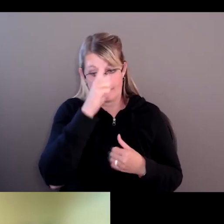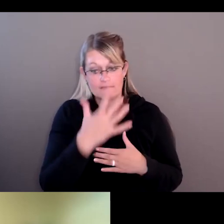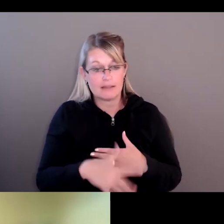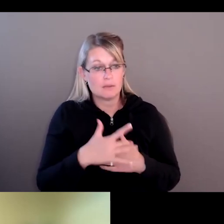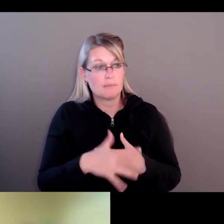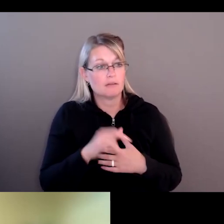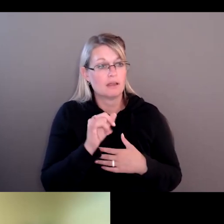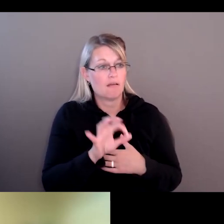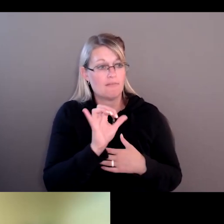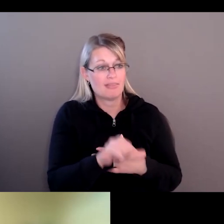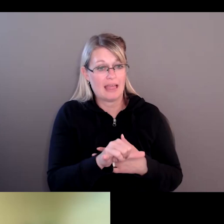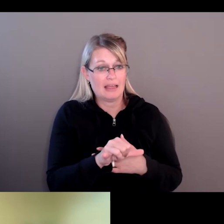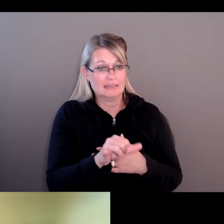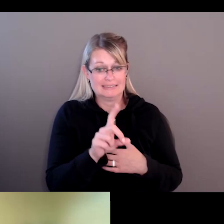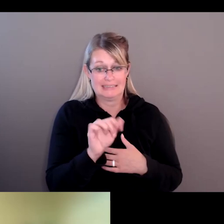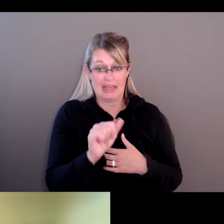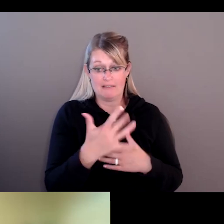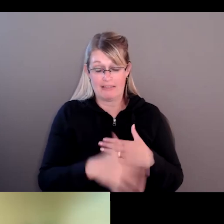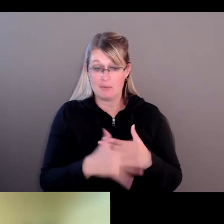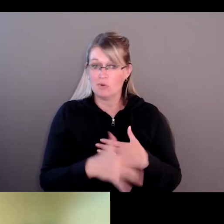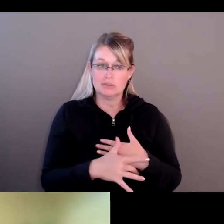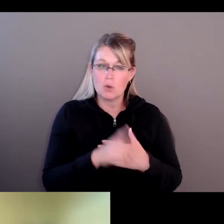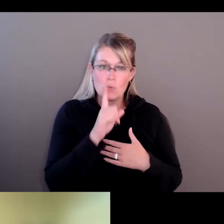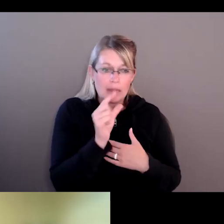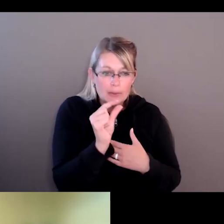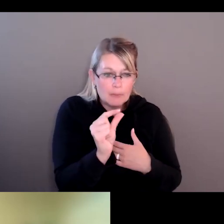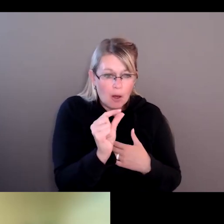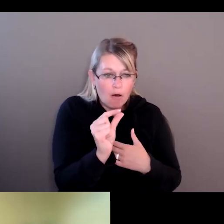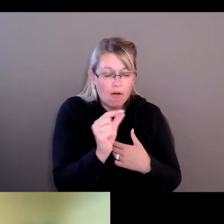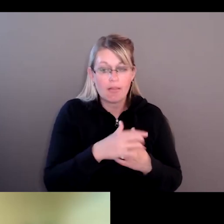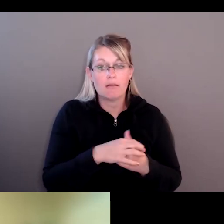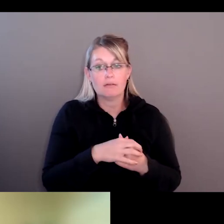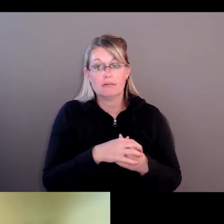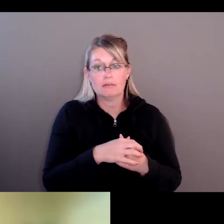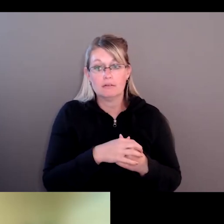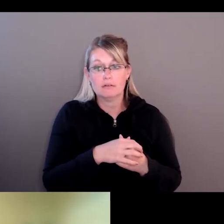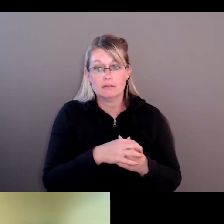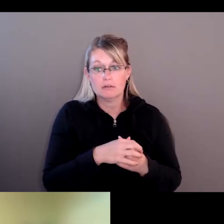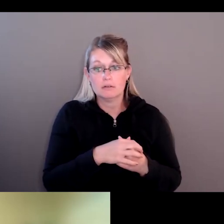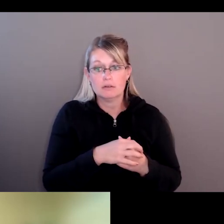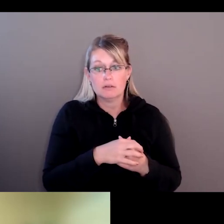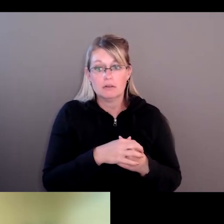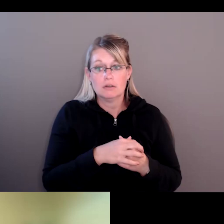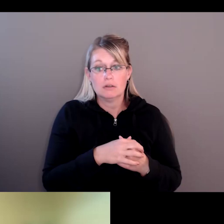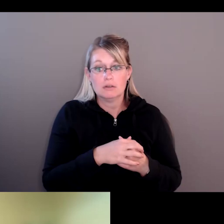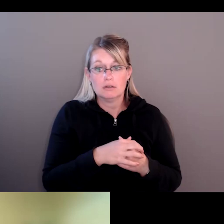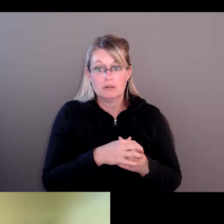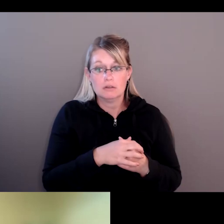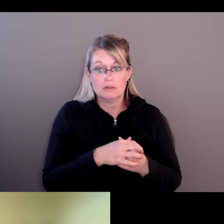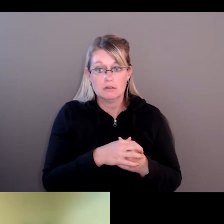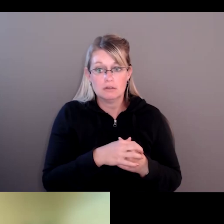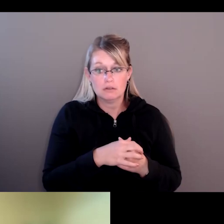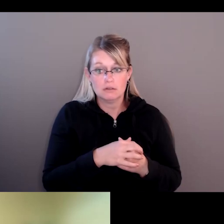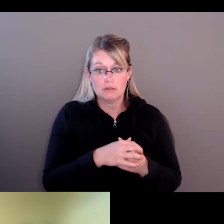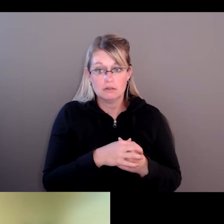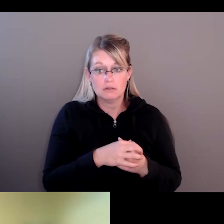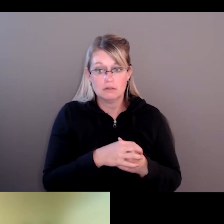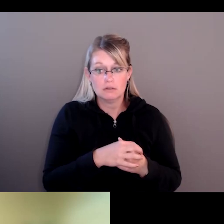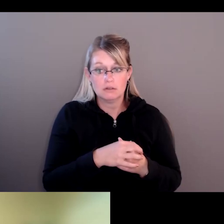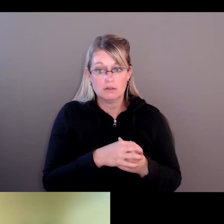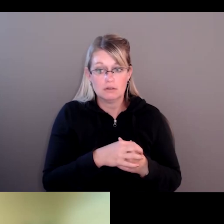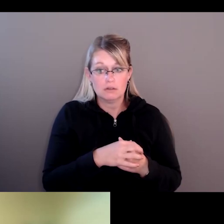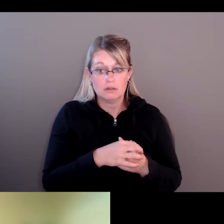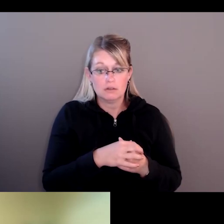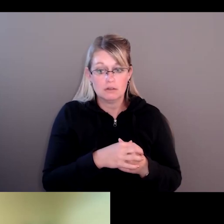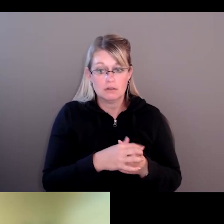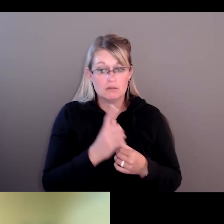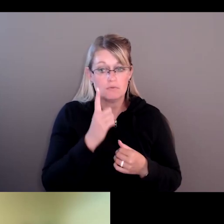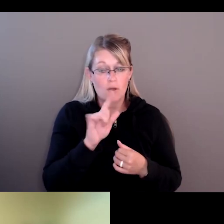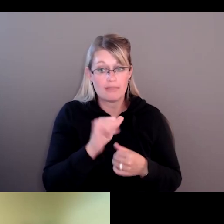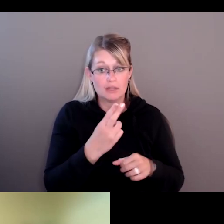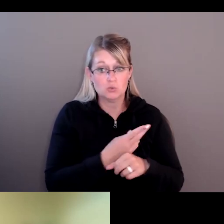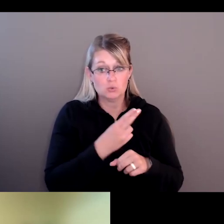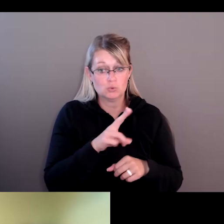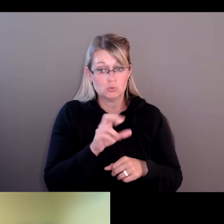of data out there is very, very small. I always say, hey, look, you study with disabled people.